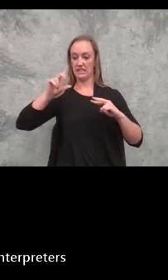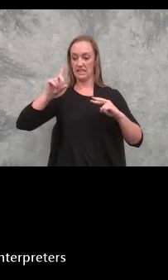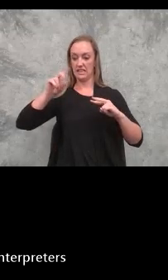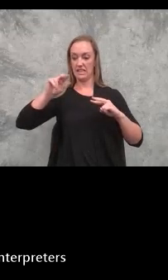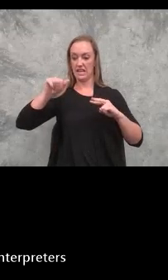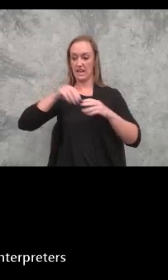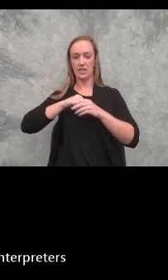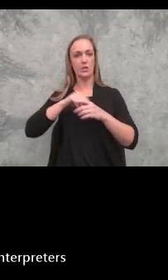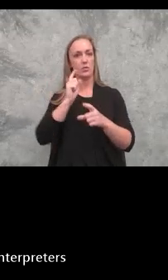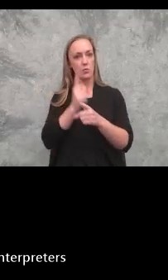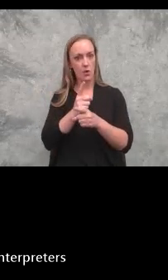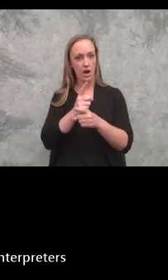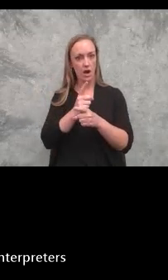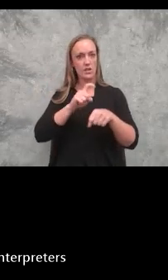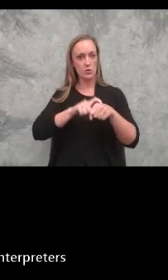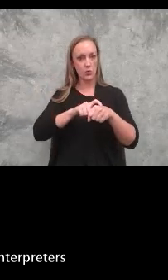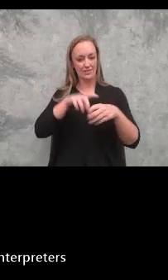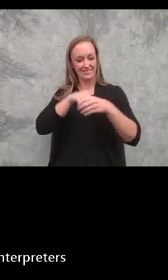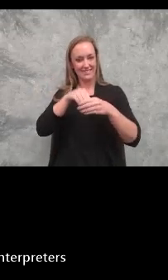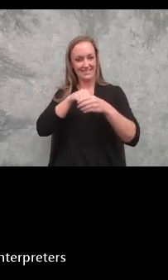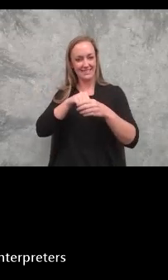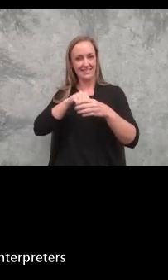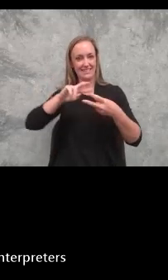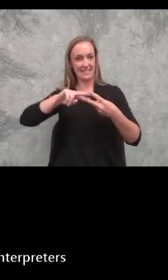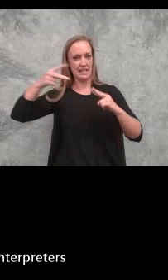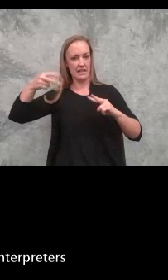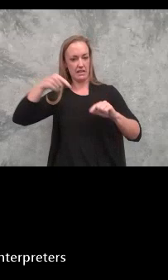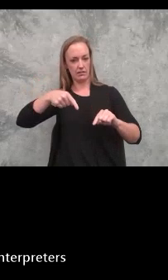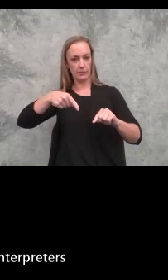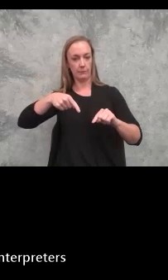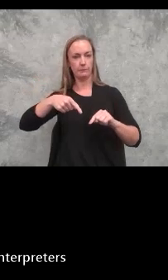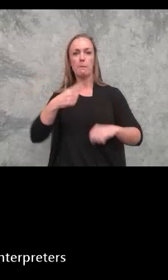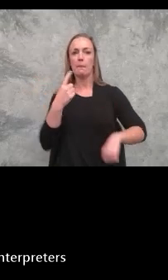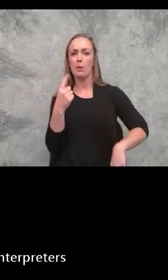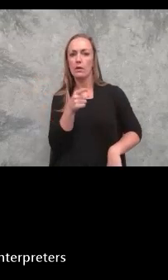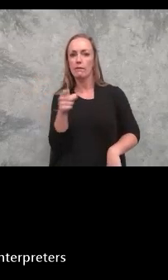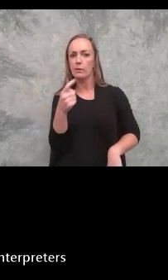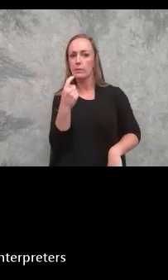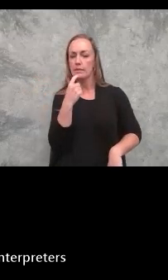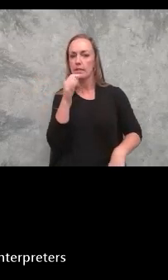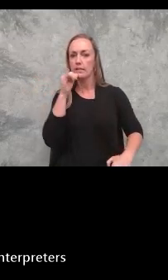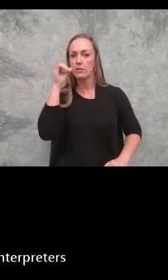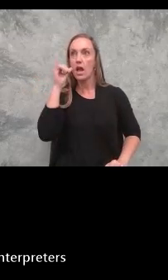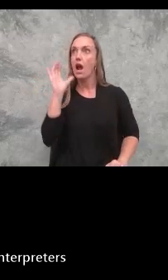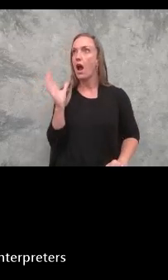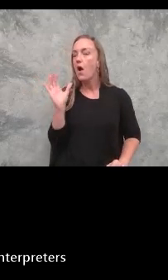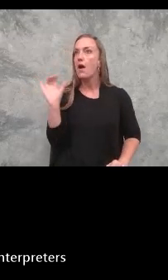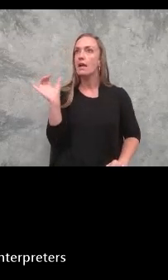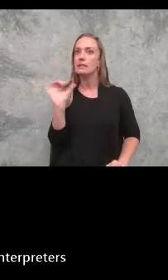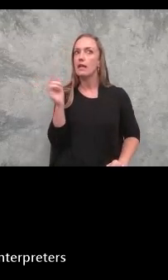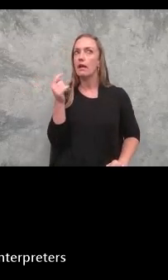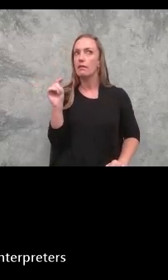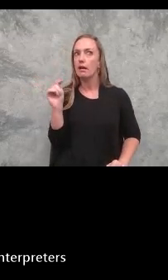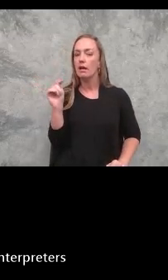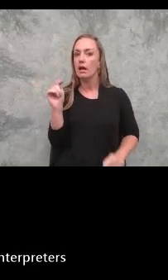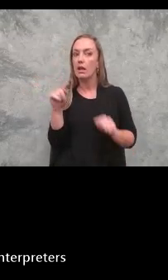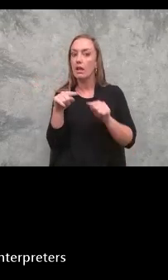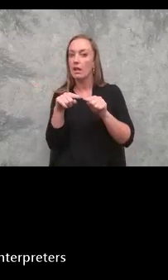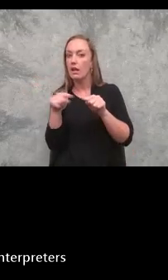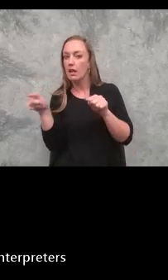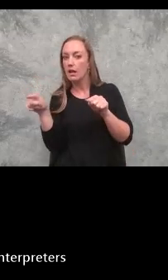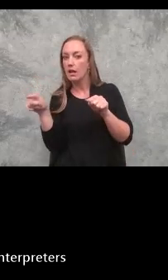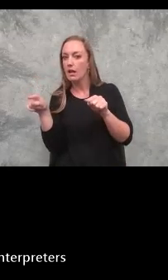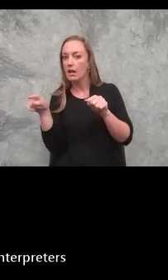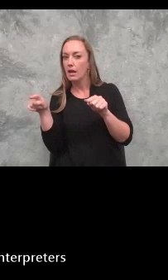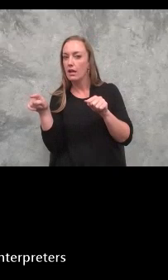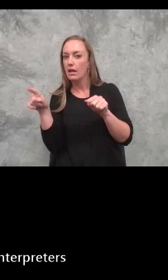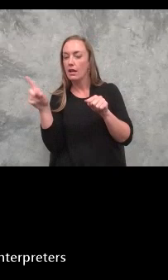the DNA of the cell, absolutely. Very good. And one of you said yesterday ‘Hey, it's like the…’ “